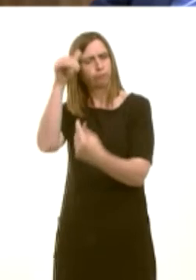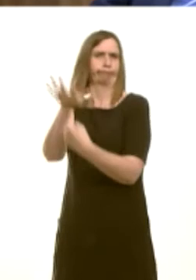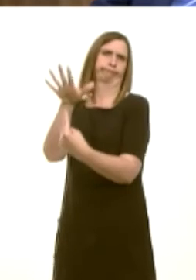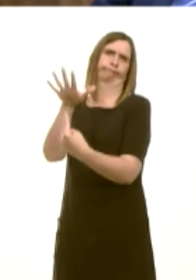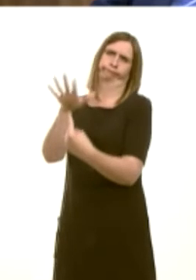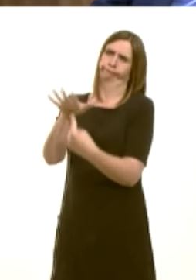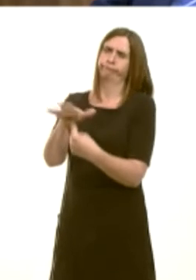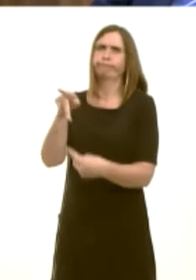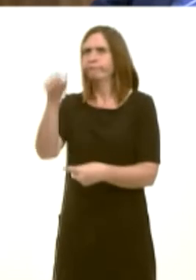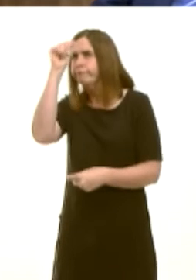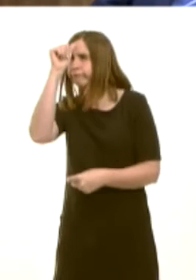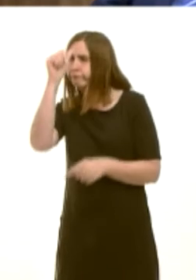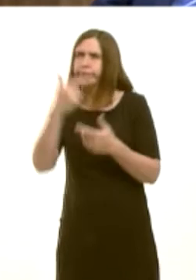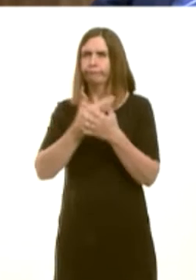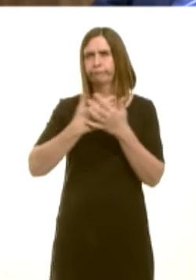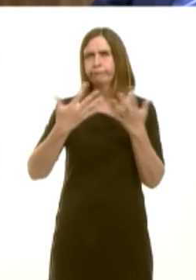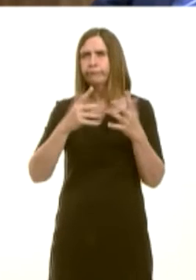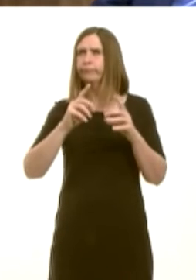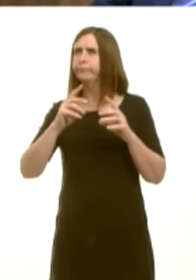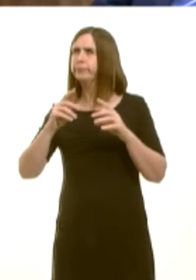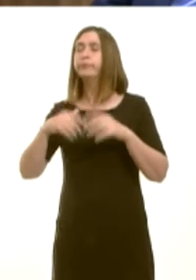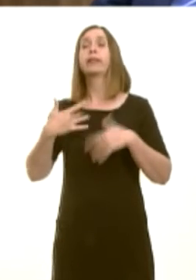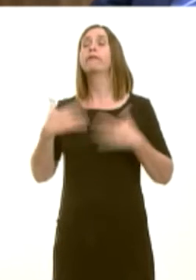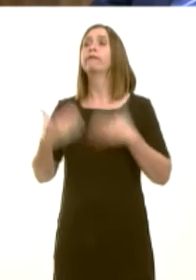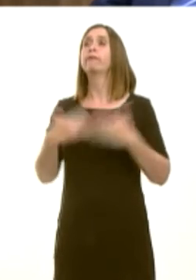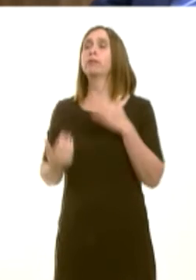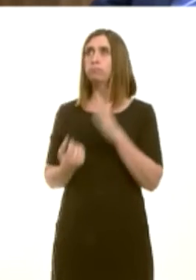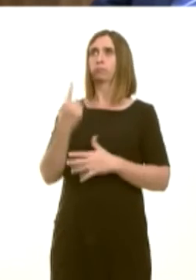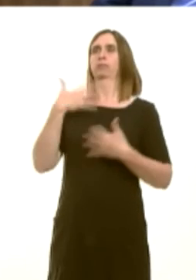an issue that will affect many people to different degrees at different times in their lives.